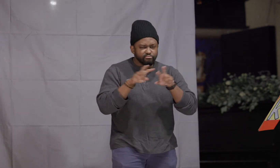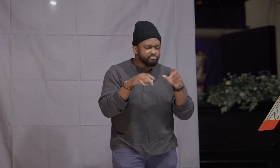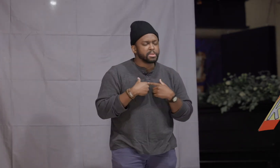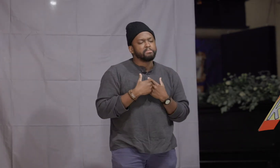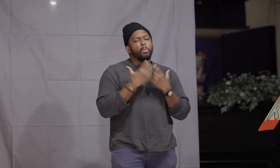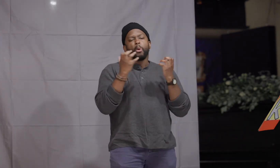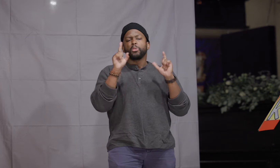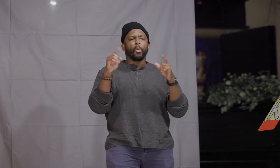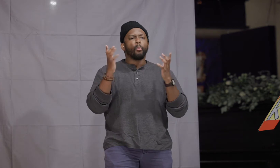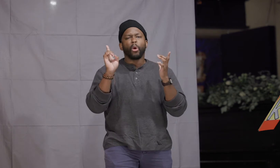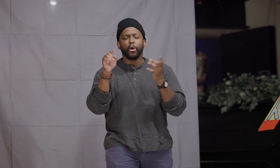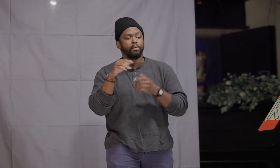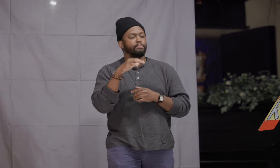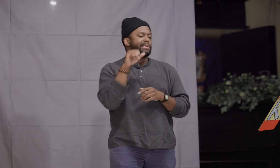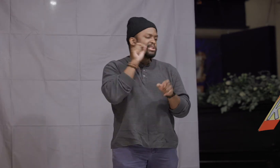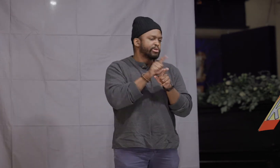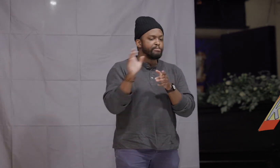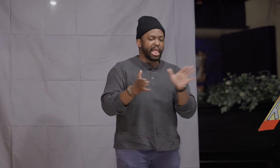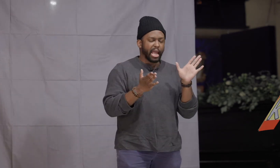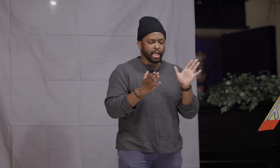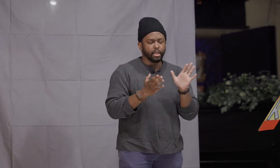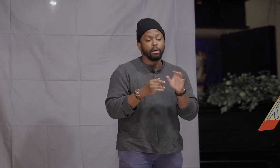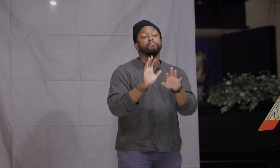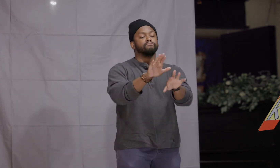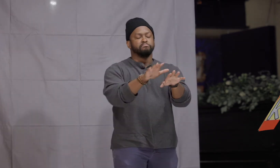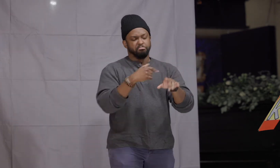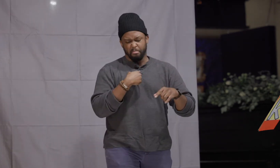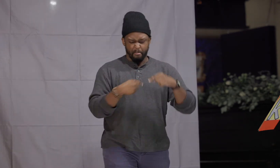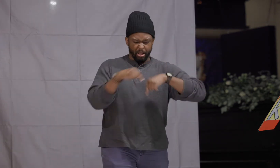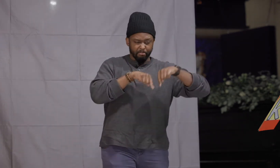My sister had made some plans for us. Oh, about my sister.